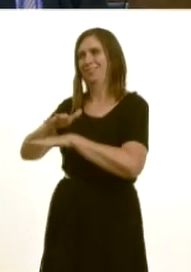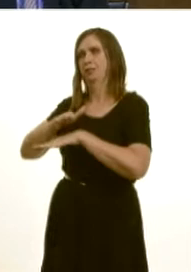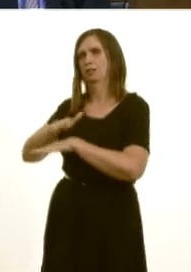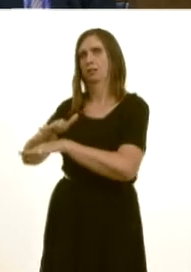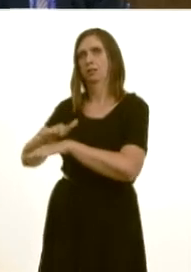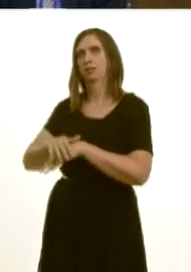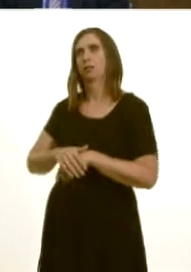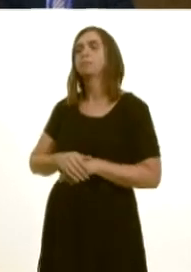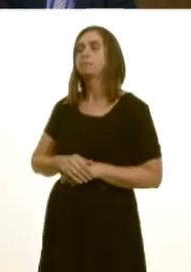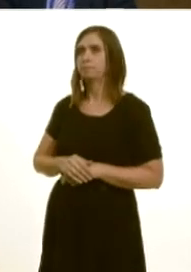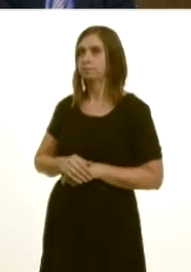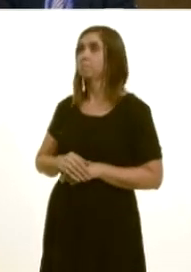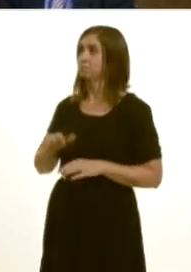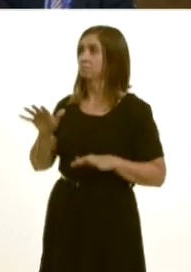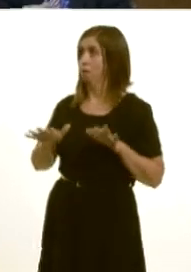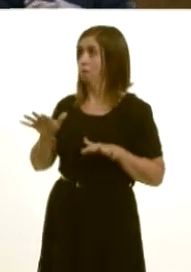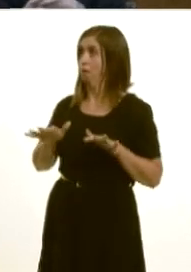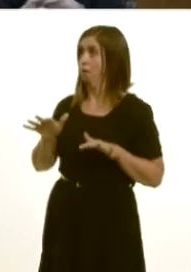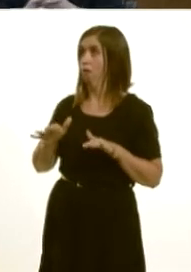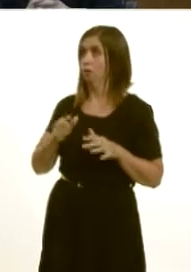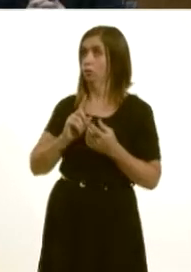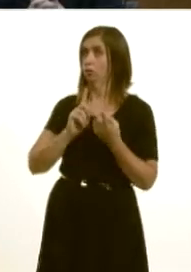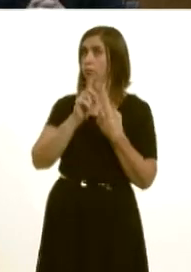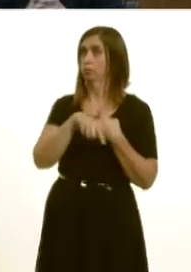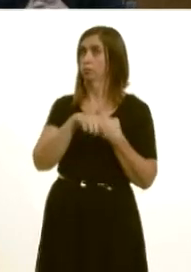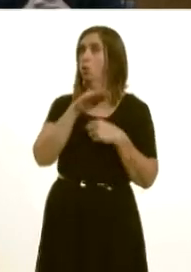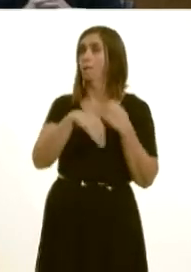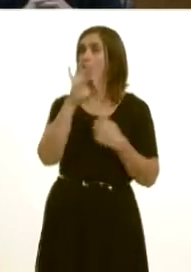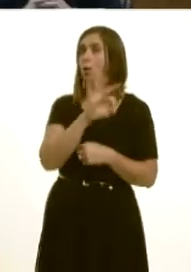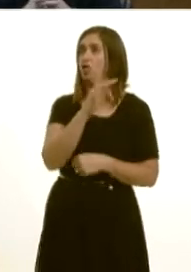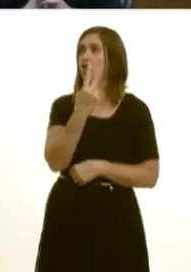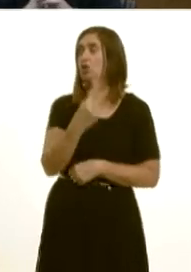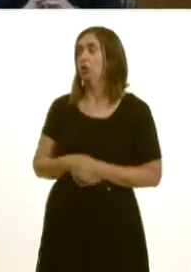that I gave to question 2. Byron Davies: Thank you, First Minister, and